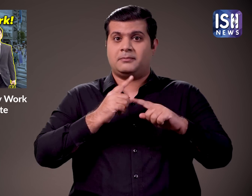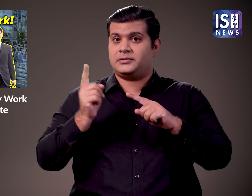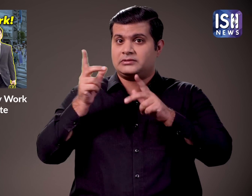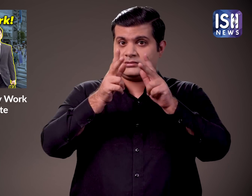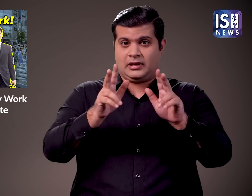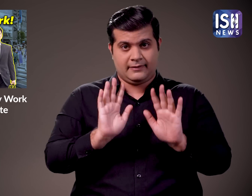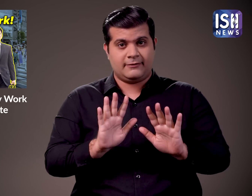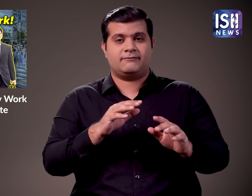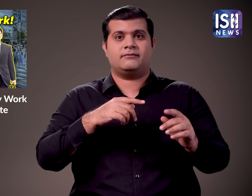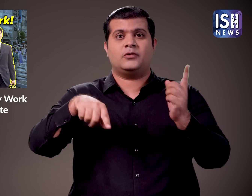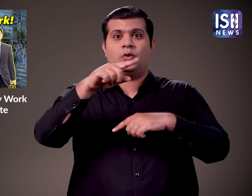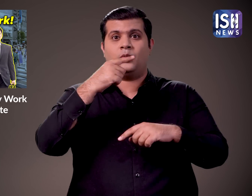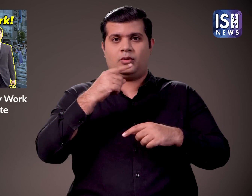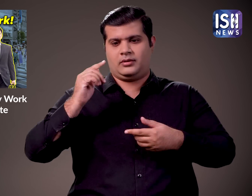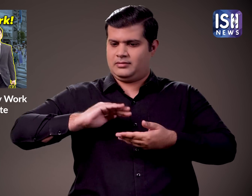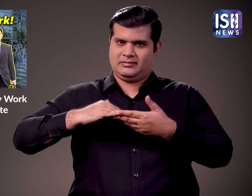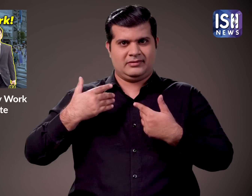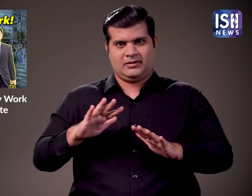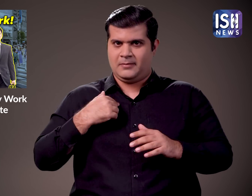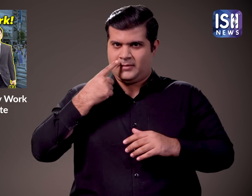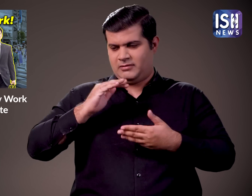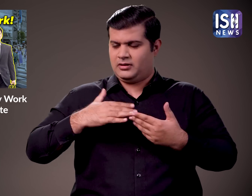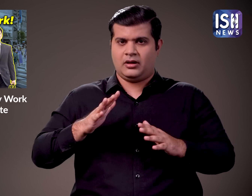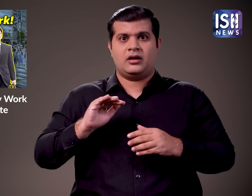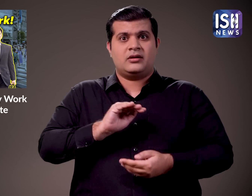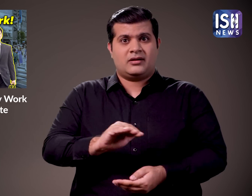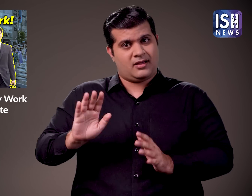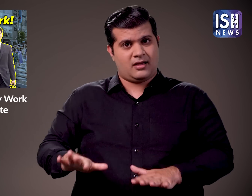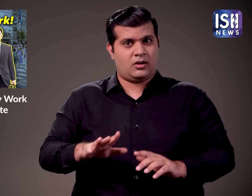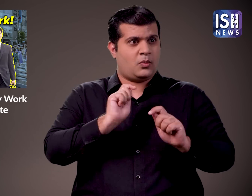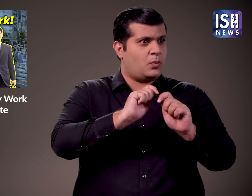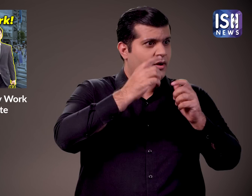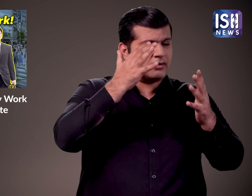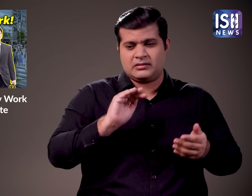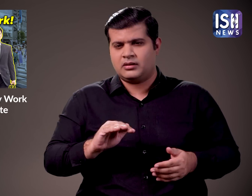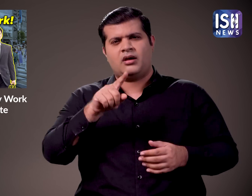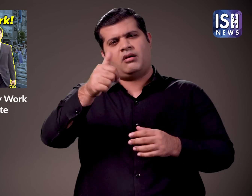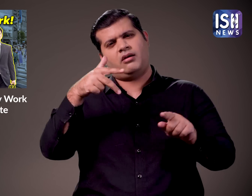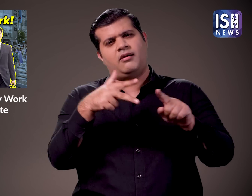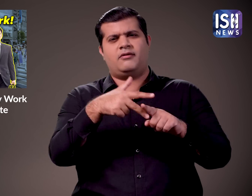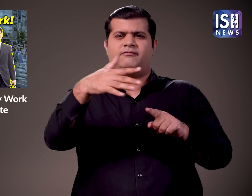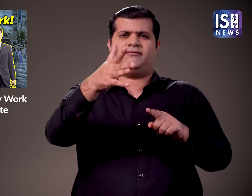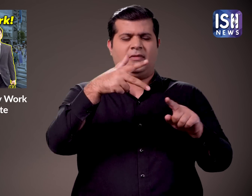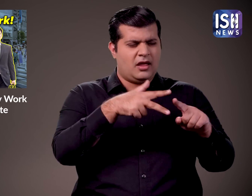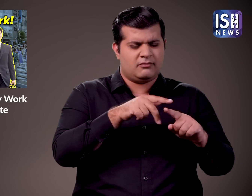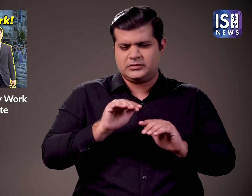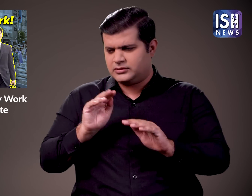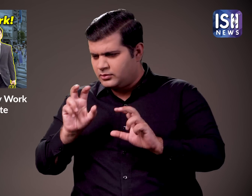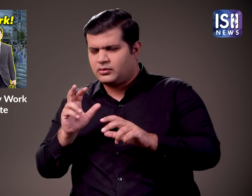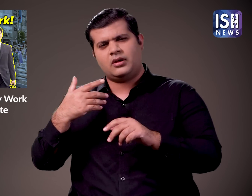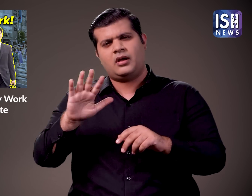The government has also made provisions to allow the parents with young children to leave work earlier.